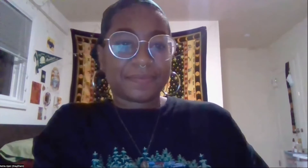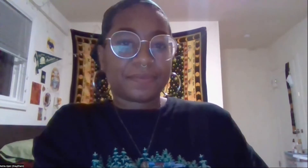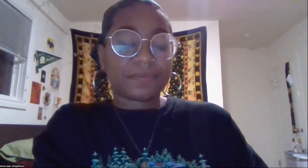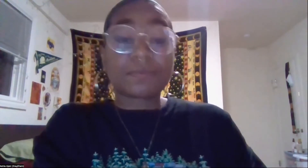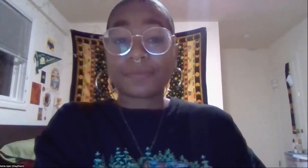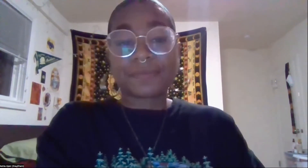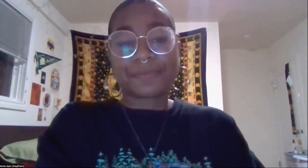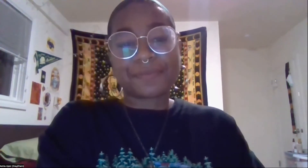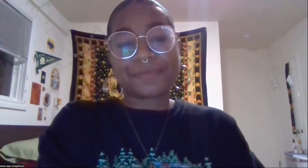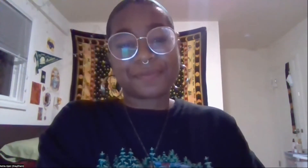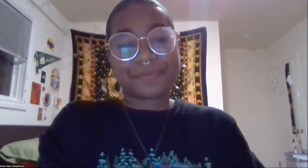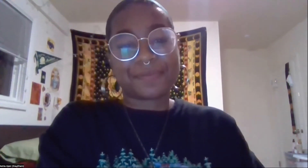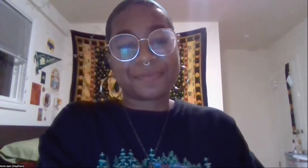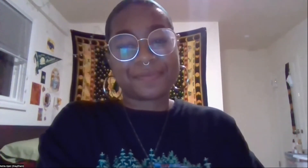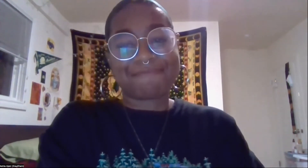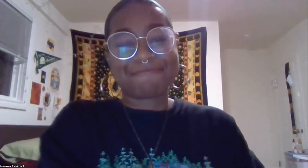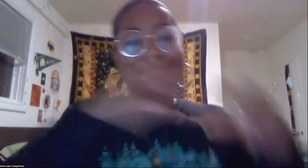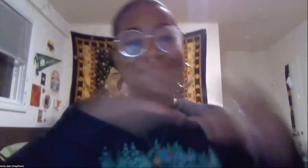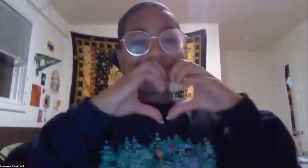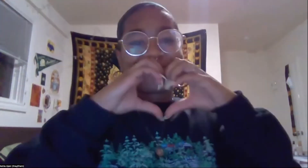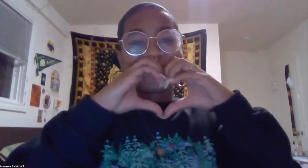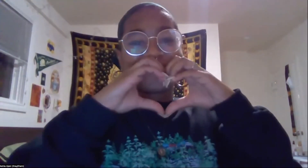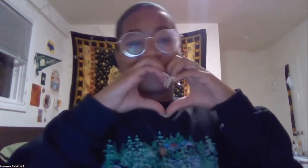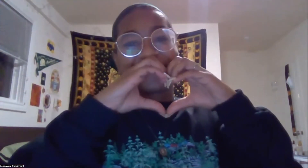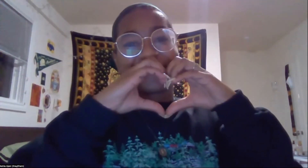them to anything less than they are. So thank you so much for sharing those. That was lovely.